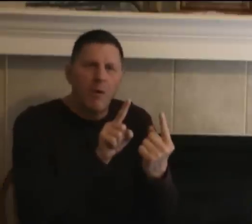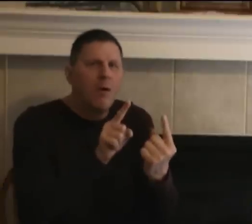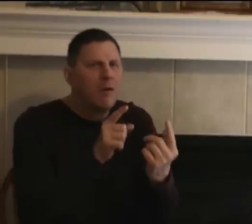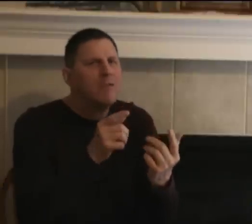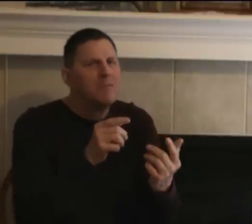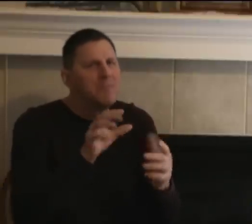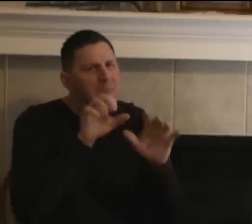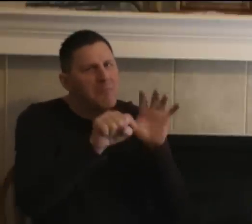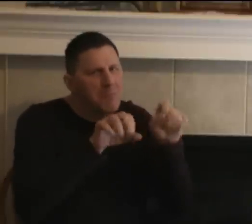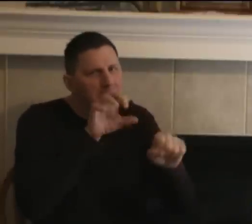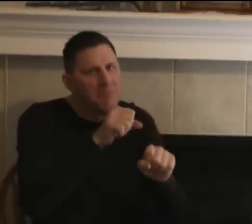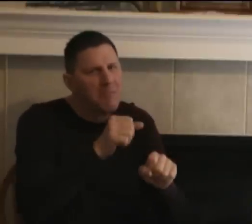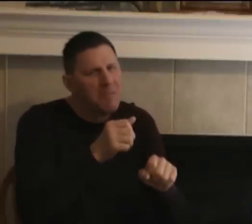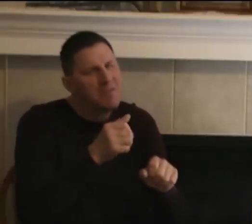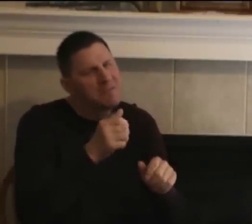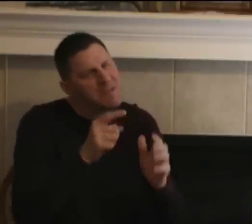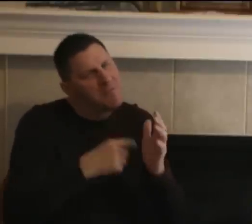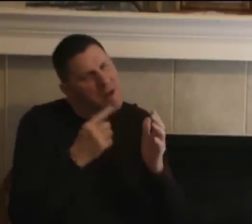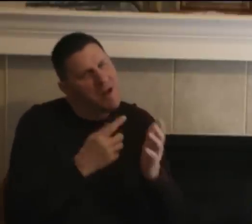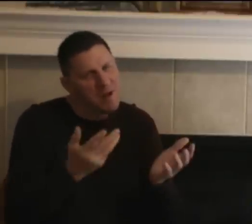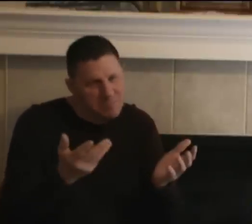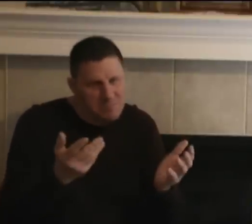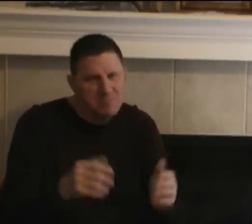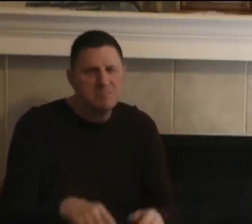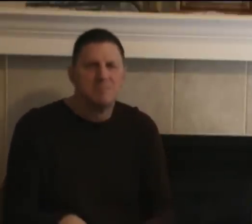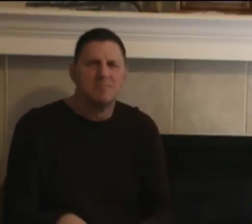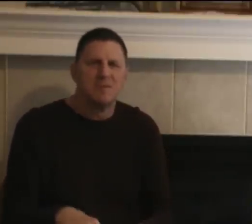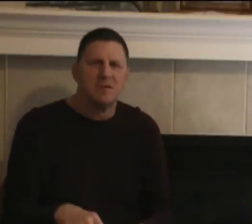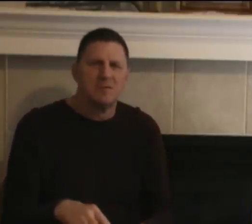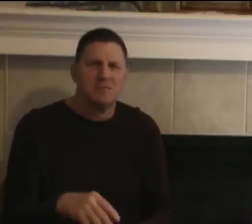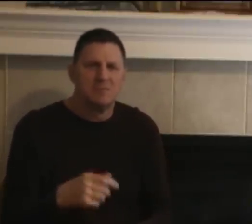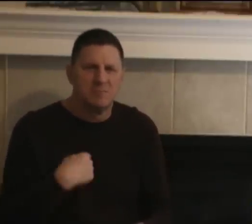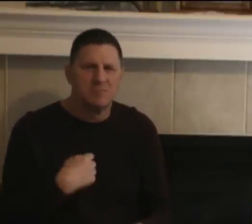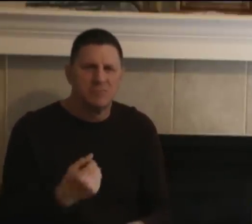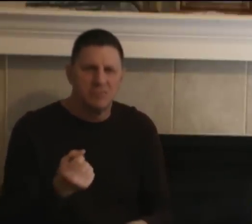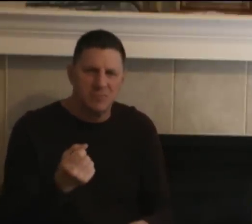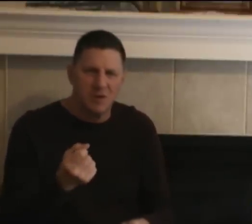conversation, I'm kind of lost. One on one, I can usually catch things that are going